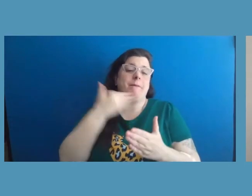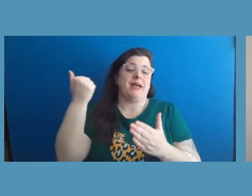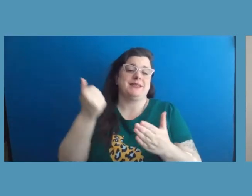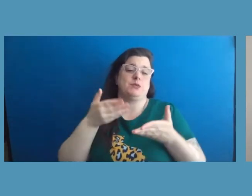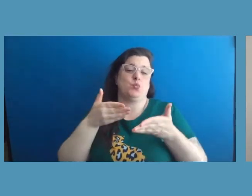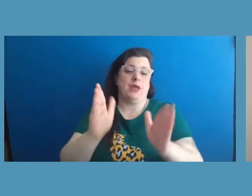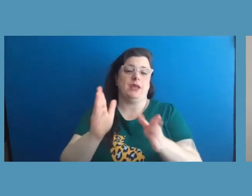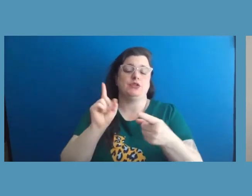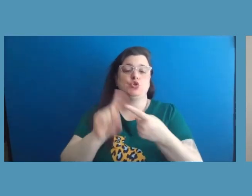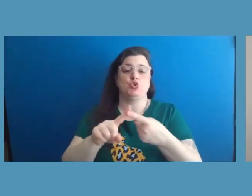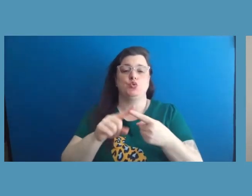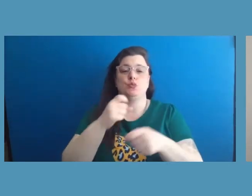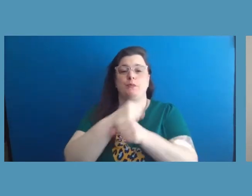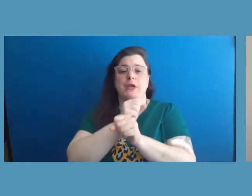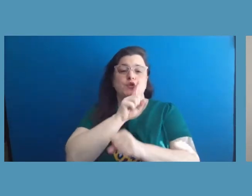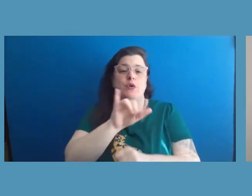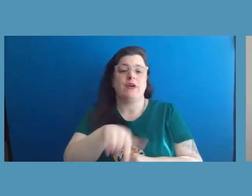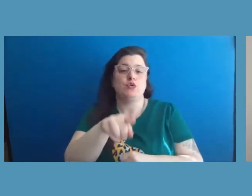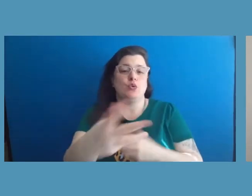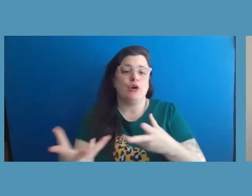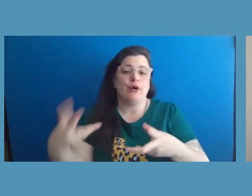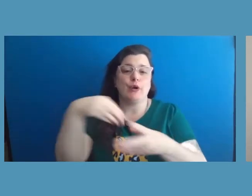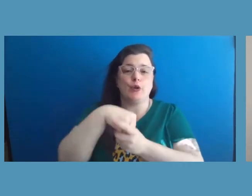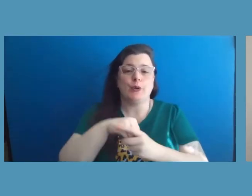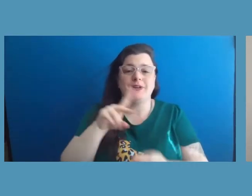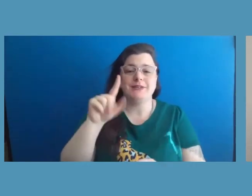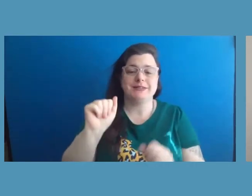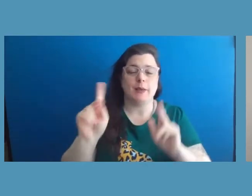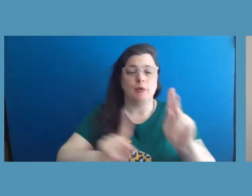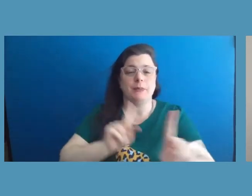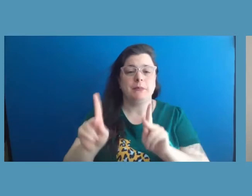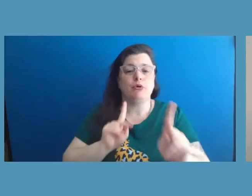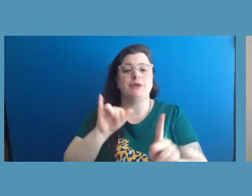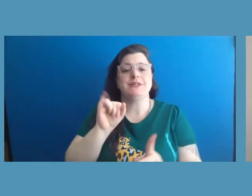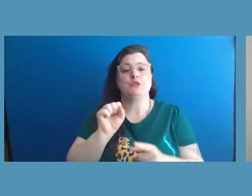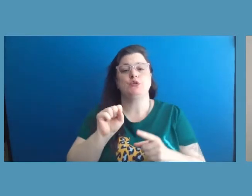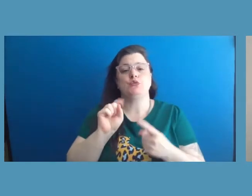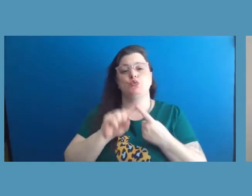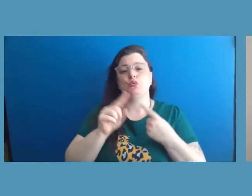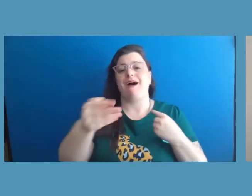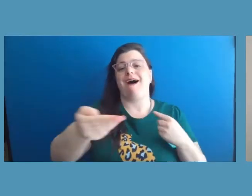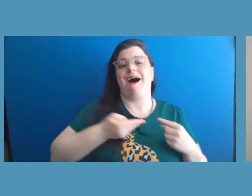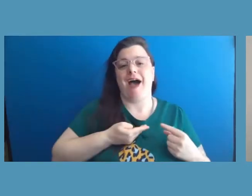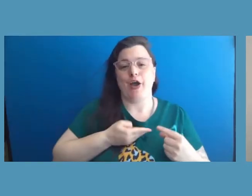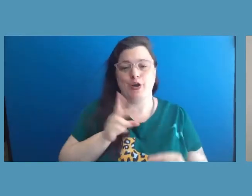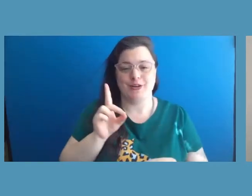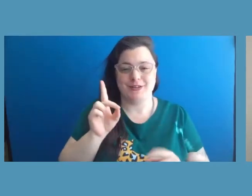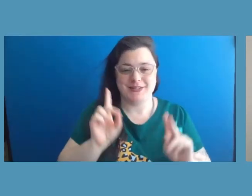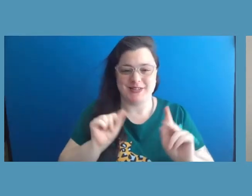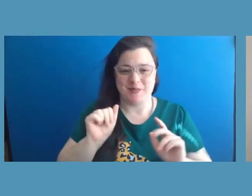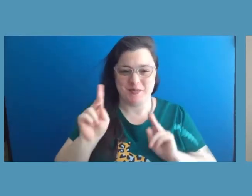And one of the best ways to make sure that you are inclusive of disabled people is to